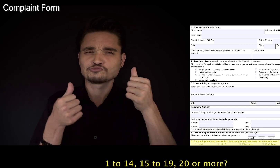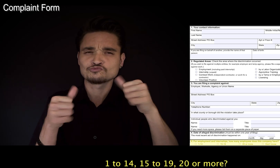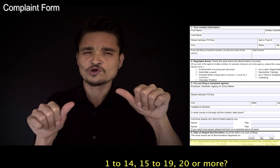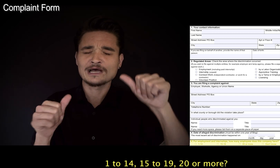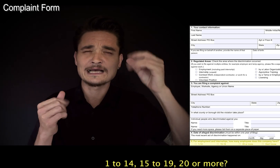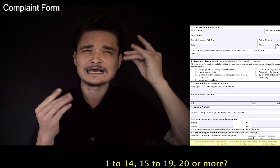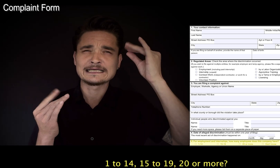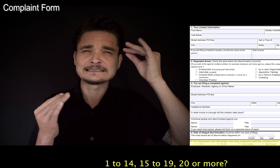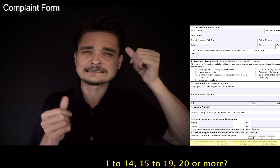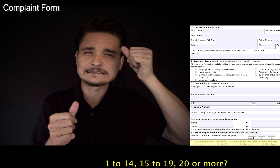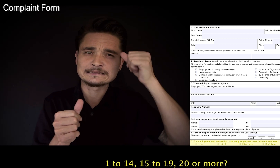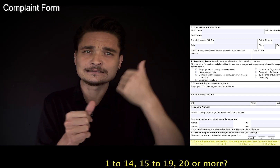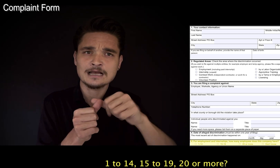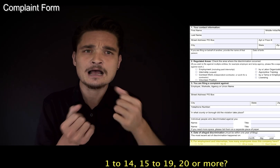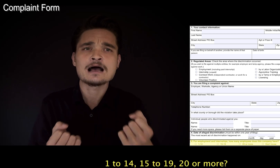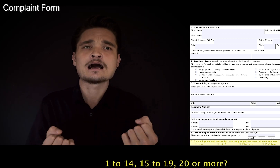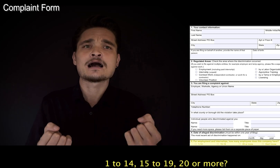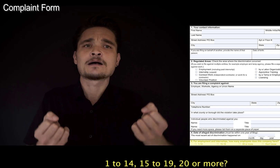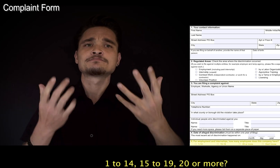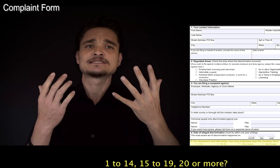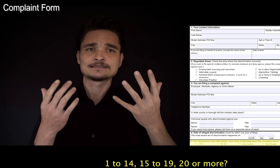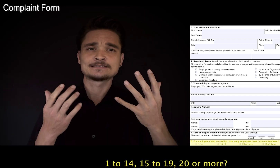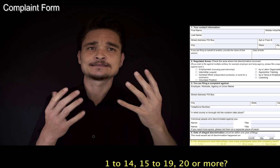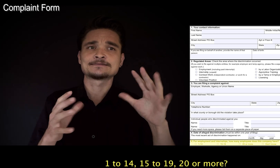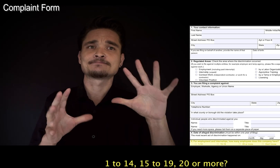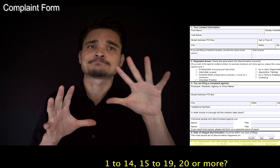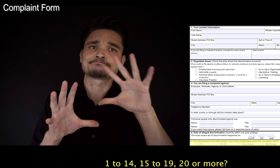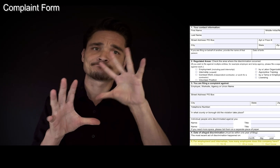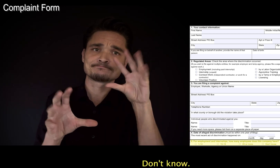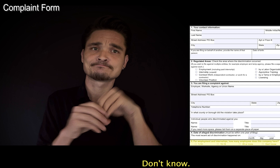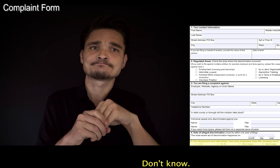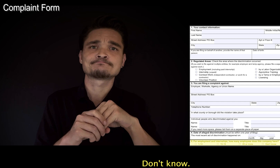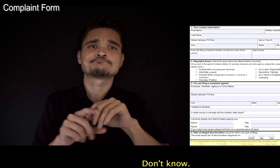1 to 14, 15 to 19, 20 or more? Don't know.